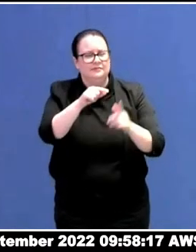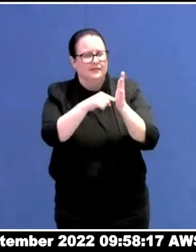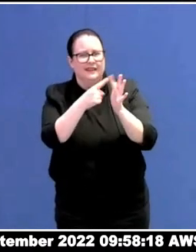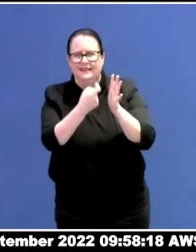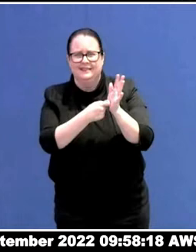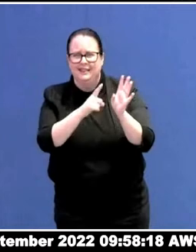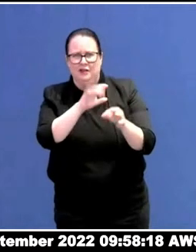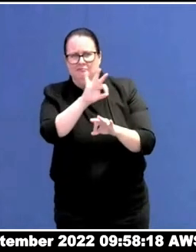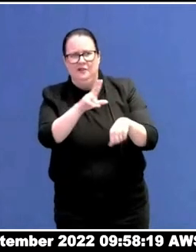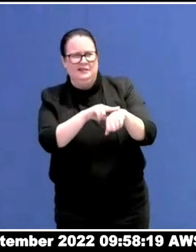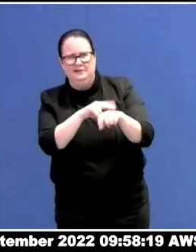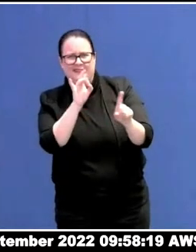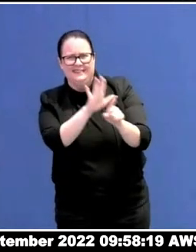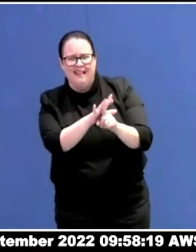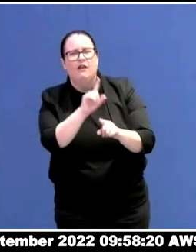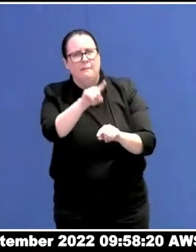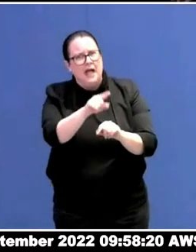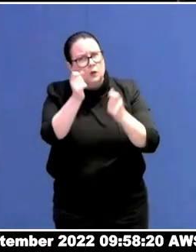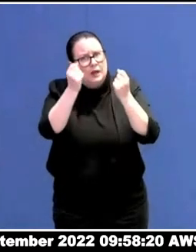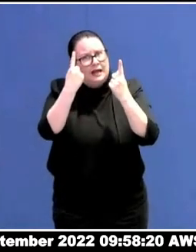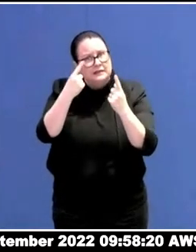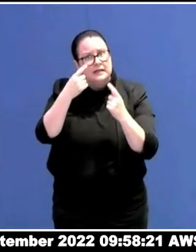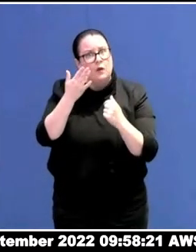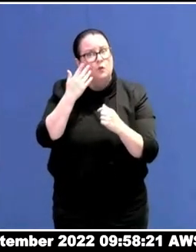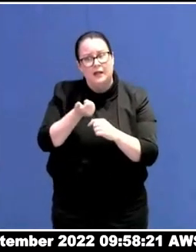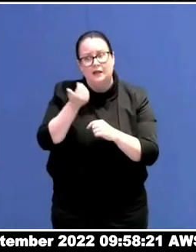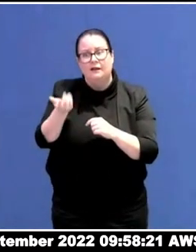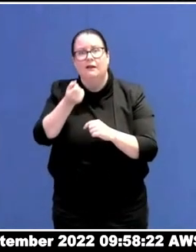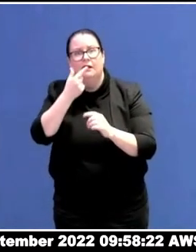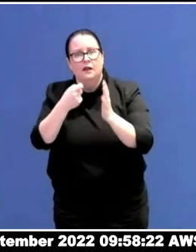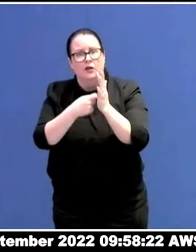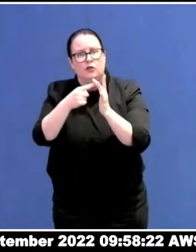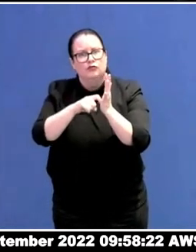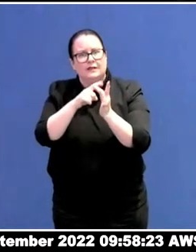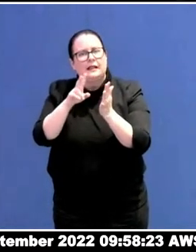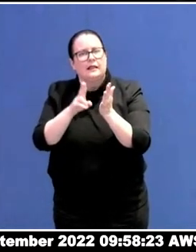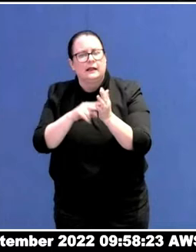have a general understanding, I take it, that Ritalin had some controversy surrounding it. TERRY: Yes.